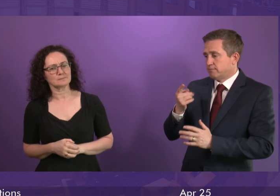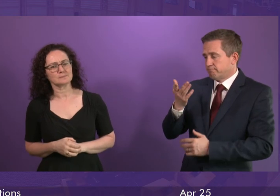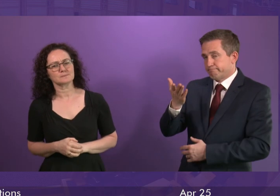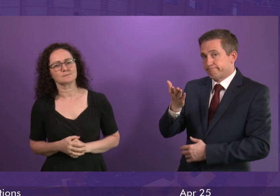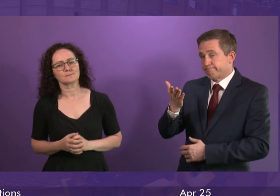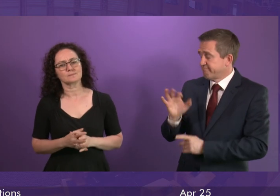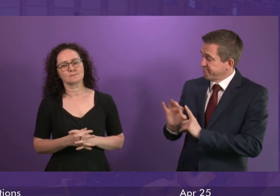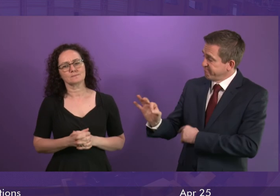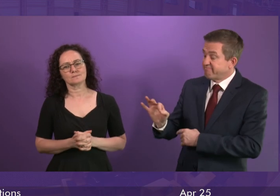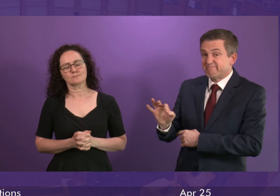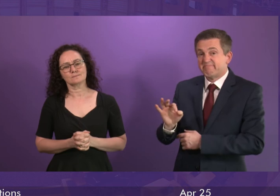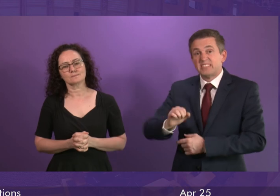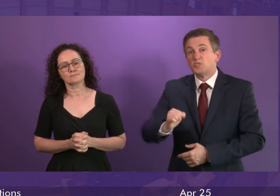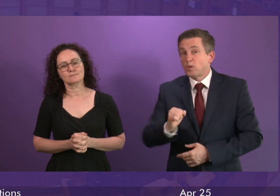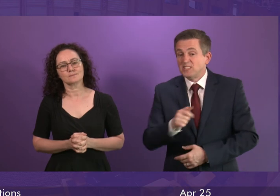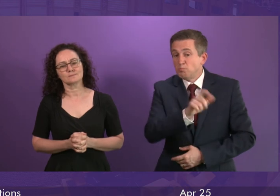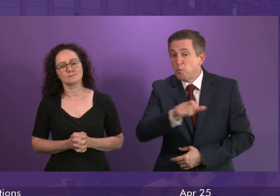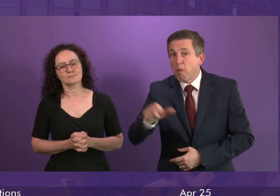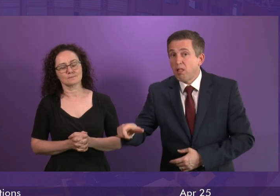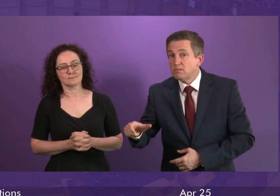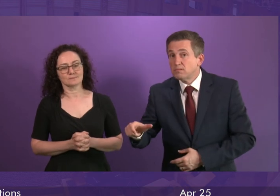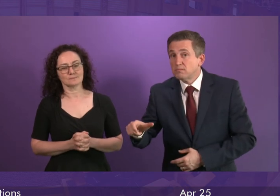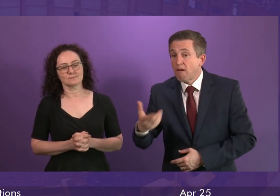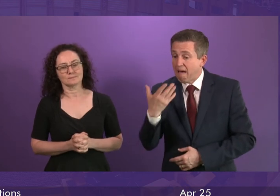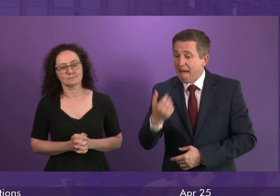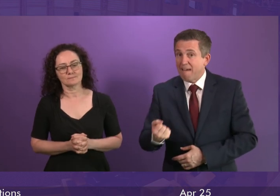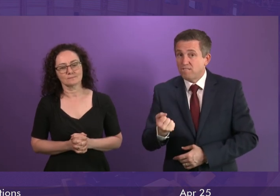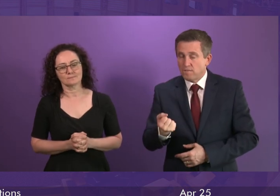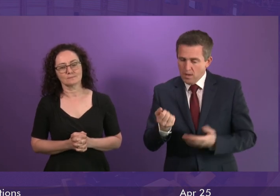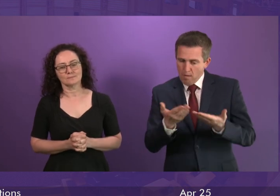The truth is that pupils now study a broader curriculum for longer, and when they go on